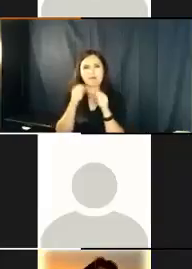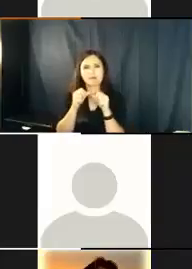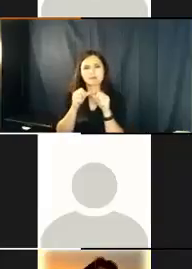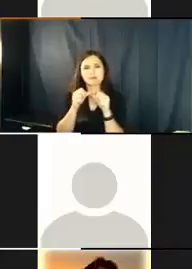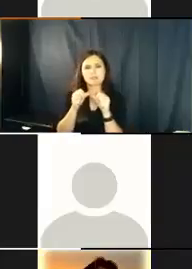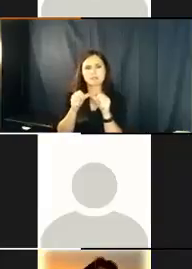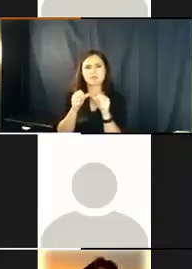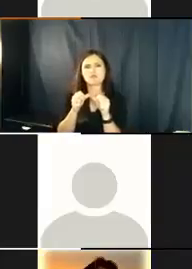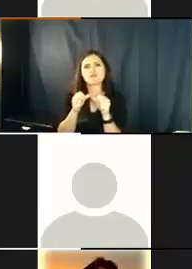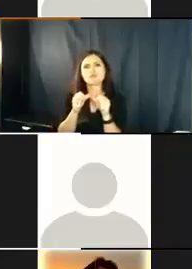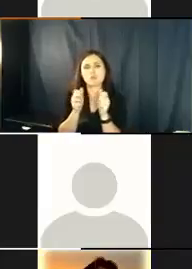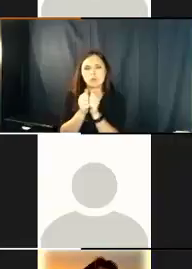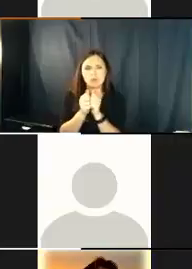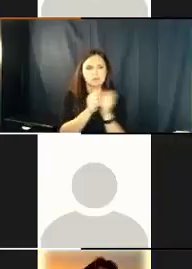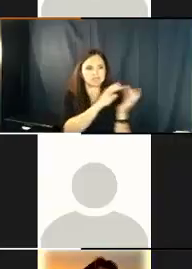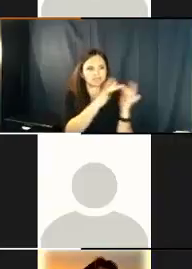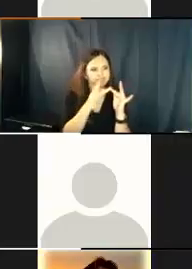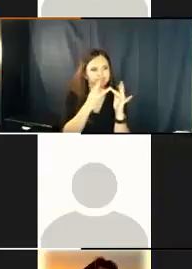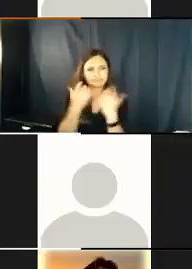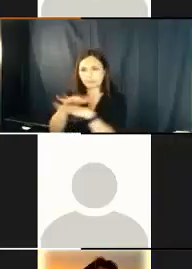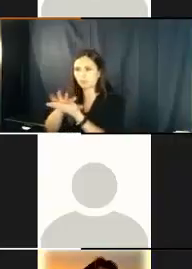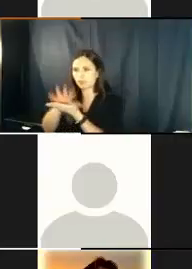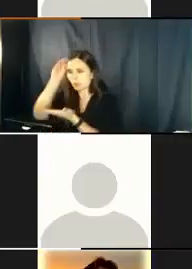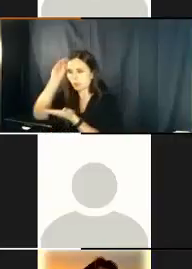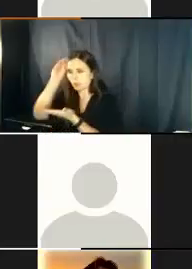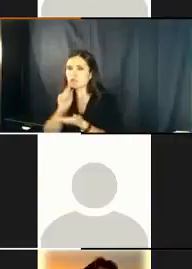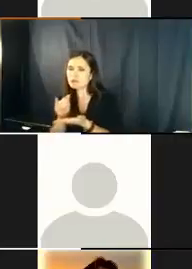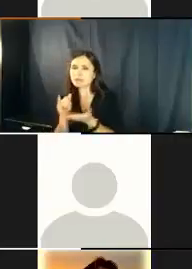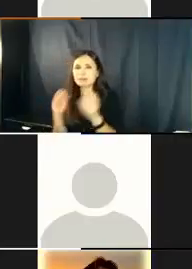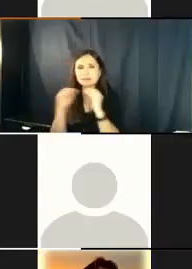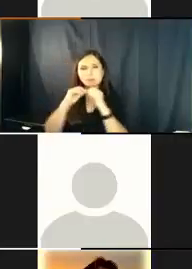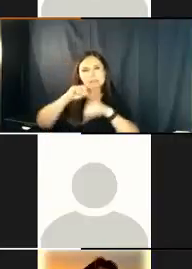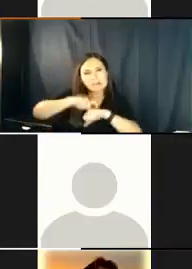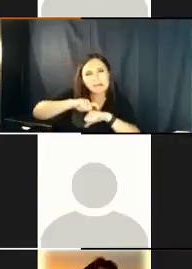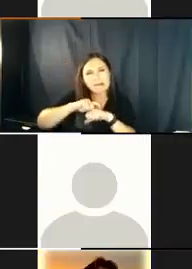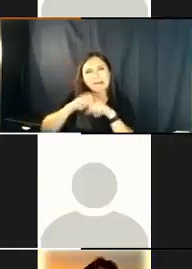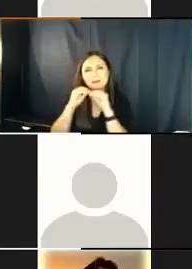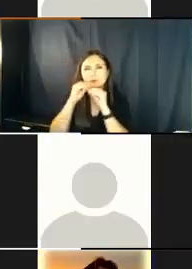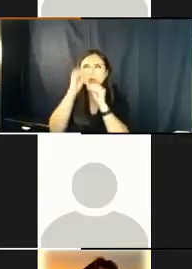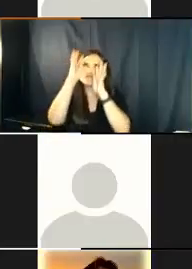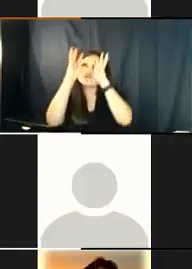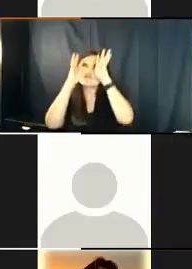simply because you have more time and you have more creativity are those extension and enhancement.